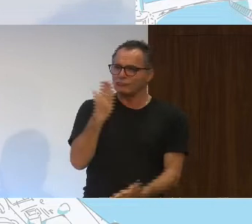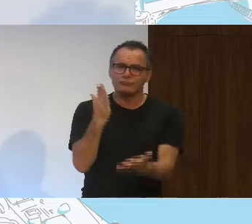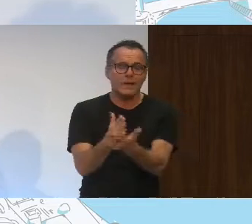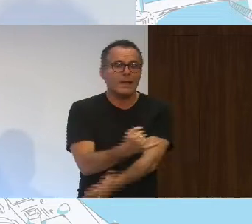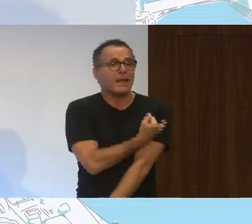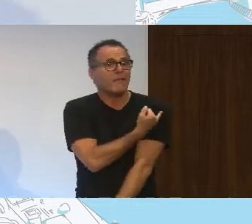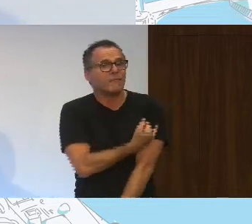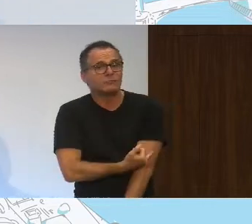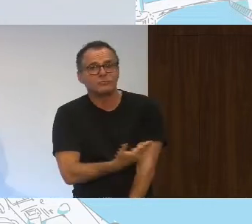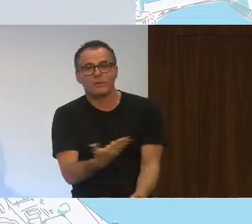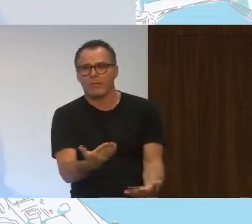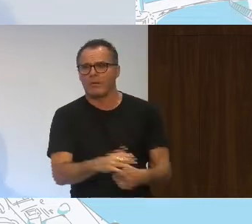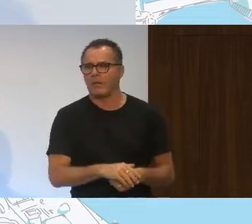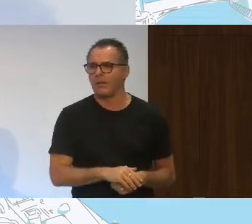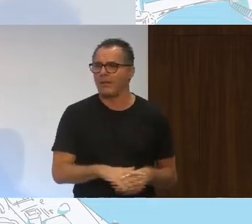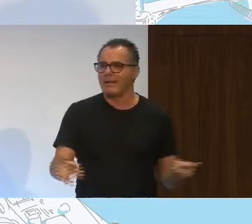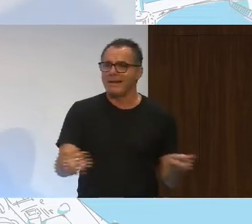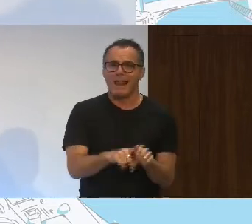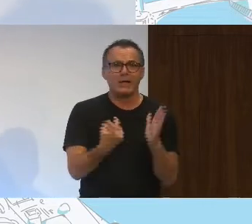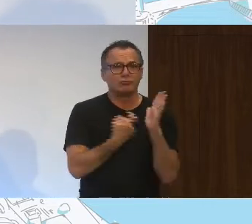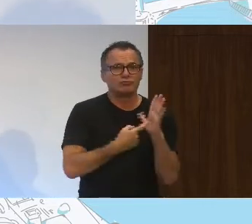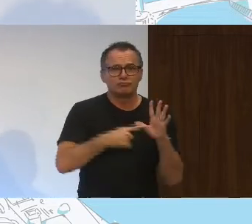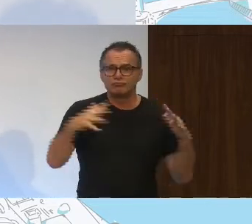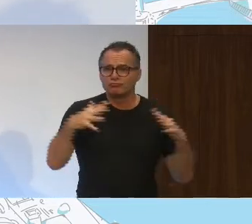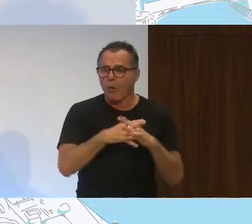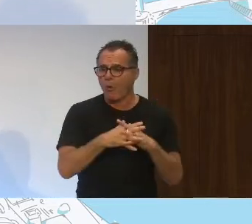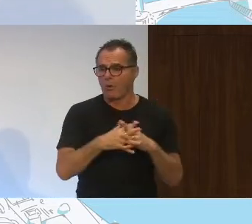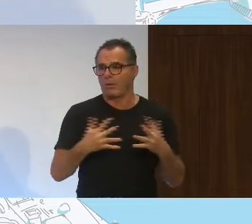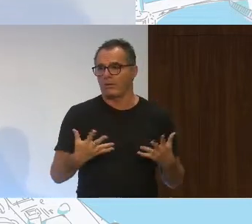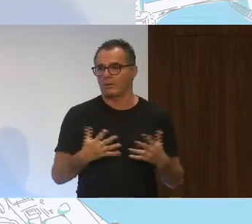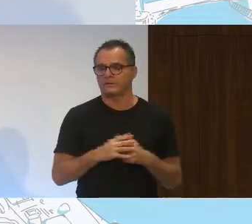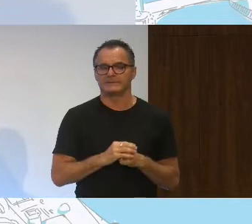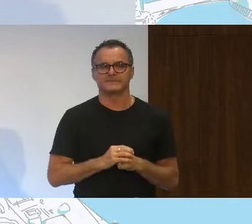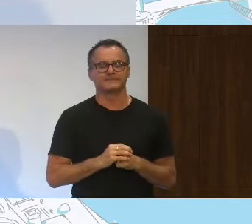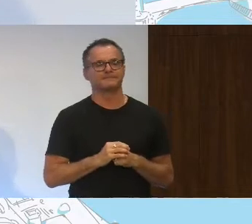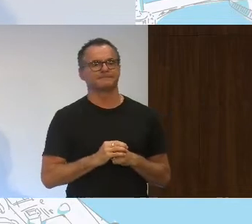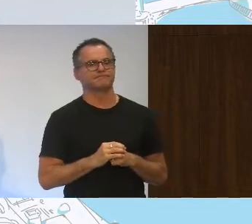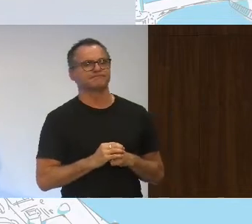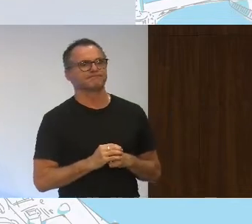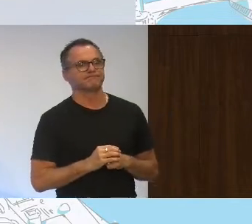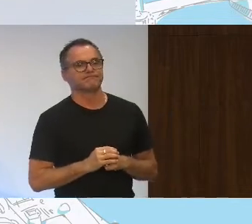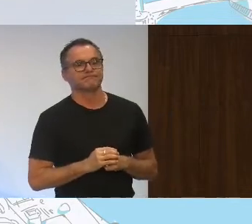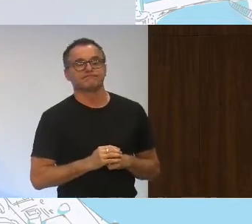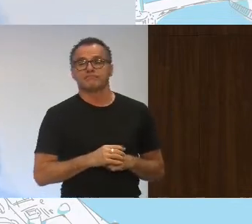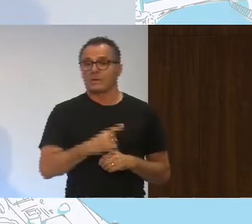that utter rawness of existence. And so I just want to finish by saying it's just the